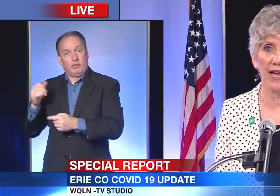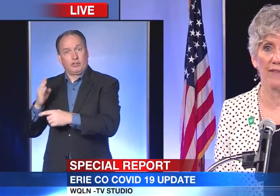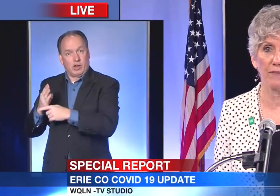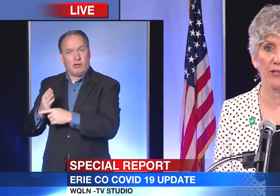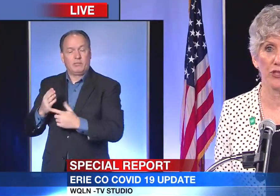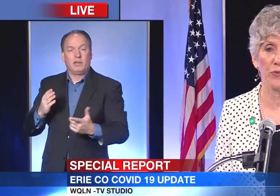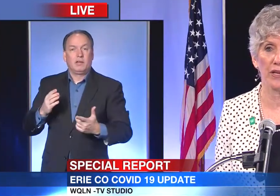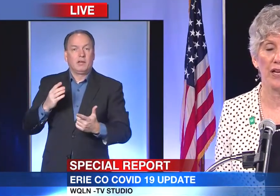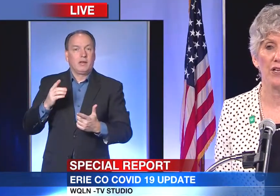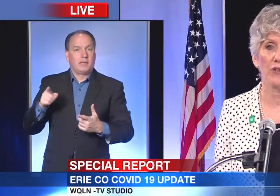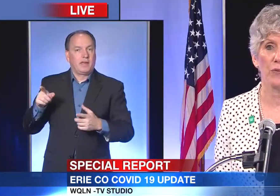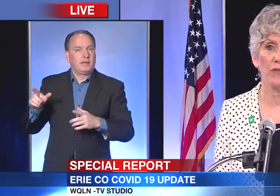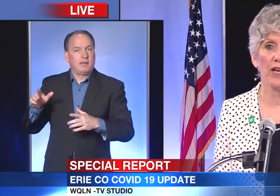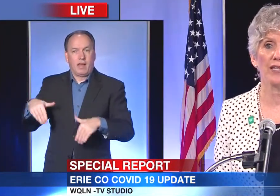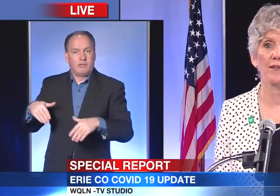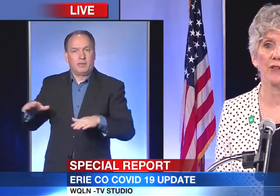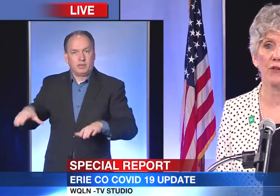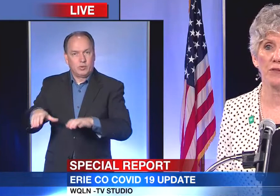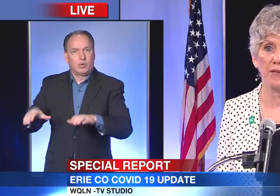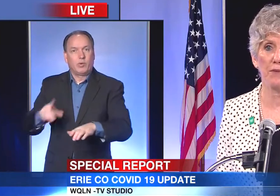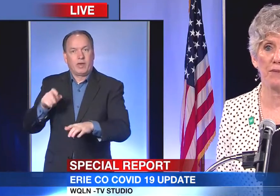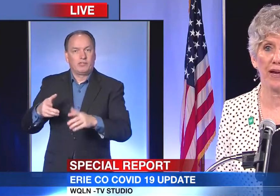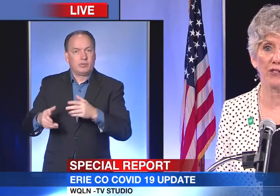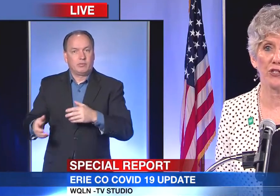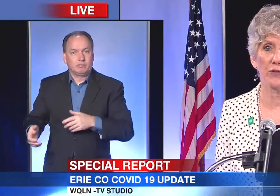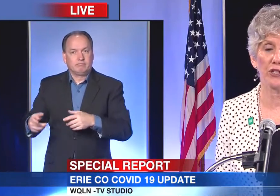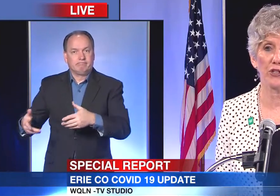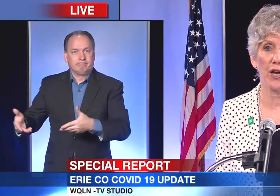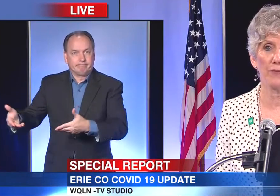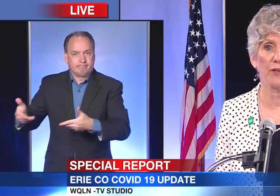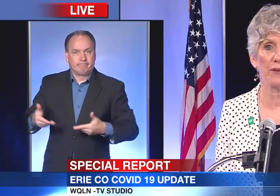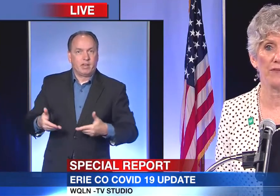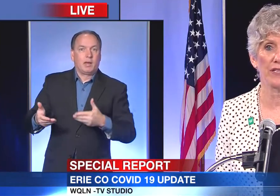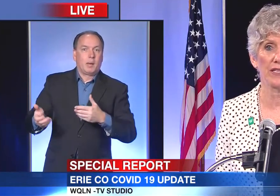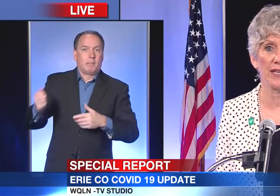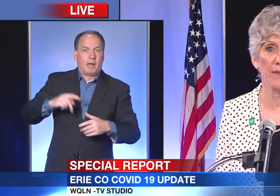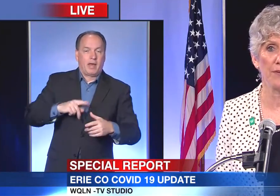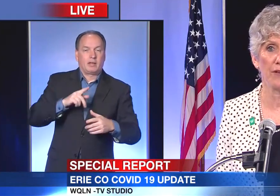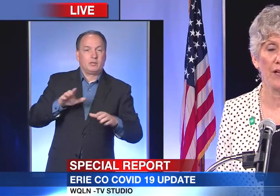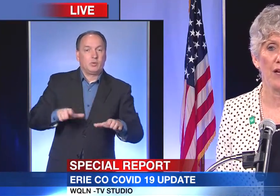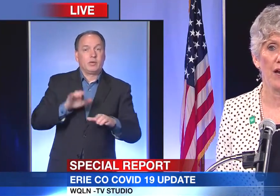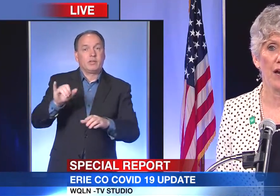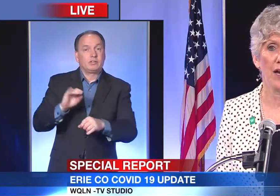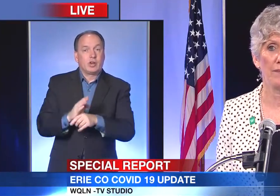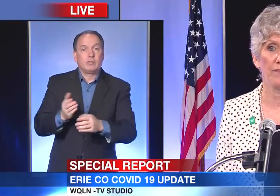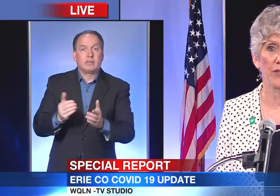DIVISION, THEY ALL HAVE OTHER JOBS THAT THEY DO EVERY SINGLE DAY THAT THEY HAVEN'T BEEN DOING. SO WE HAVE TO GET SOME OF THOSE